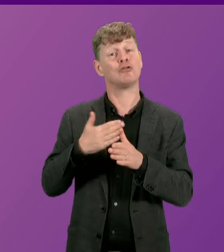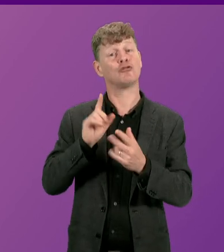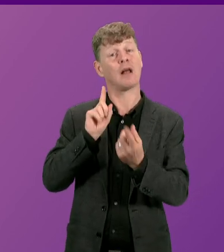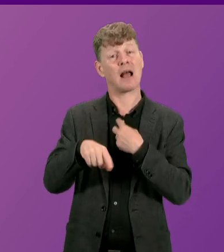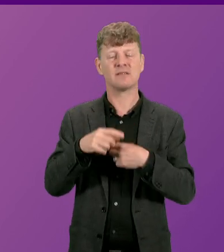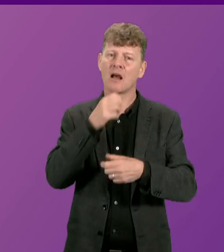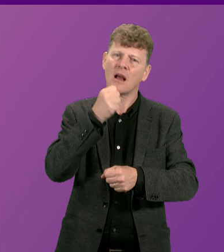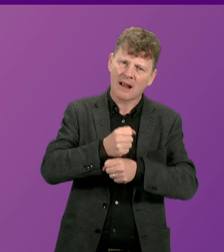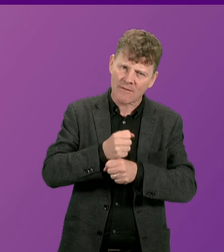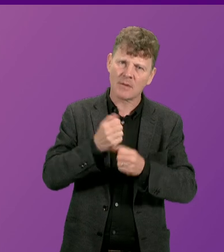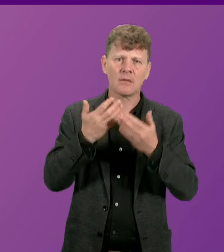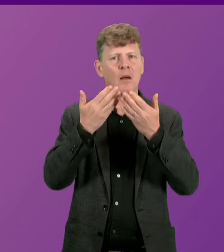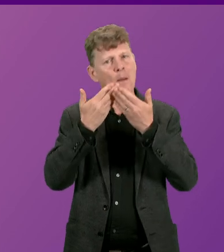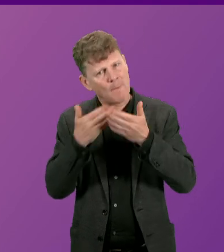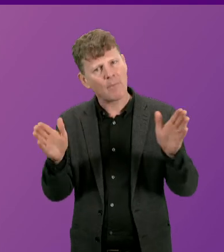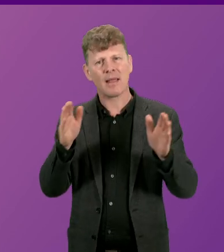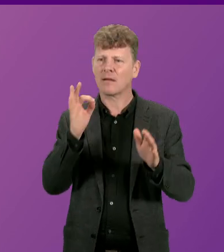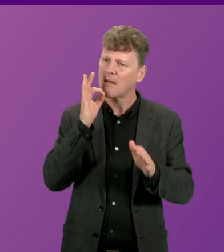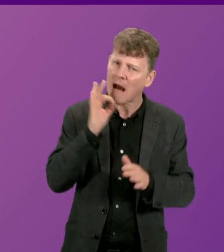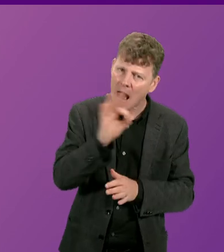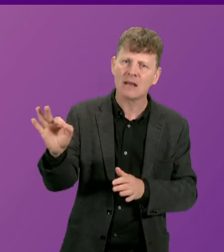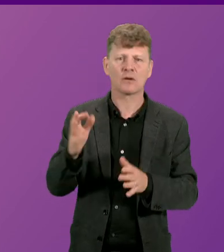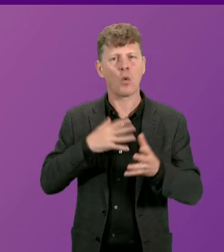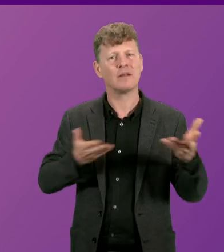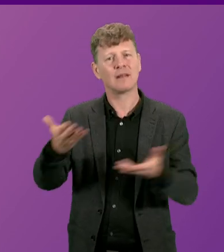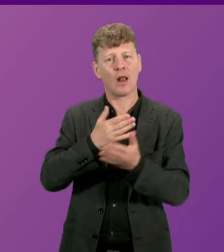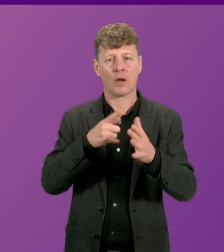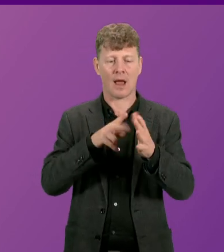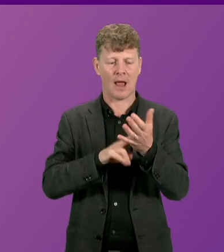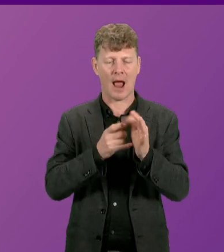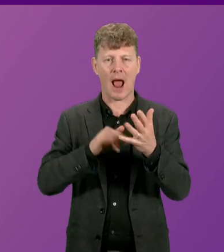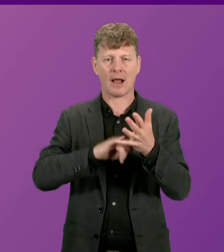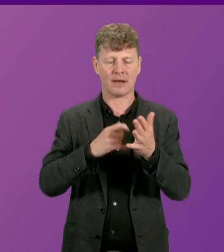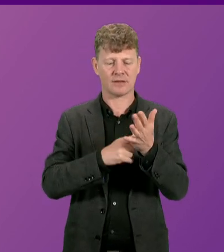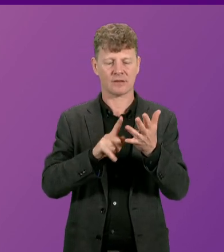has publicly called for dialogue. Angus Robertson, who is the Cabinet Secretary for Constitution, External Affairs and Culture, has been engaging